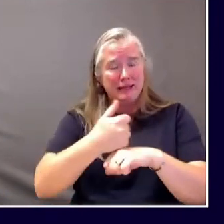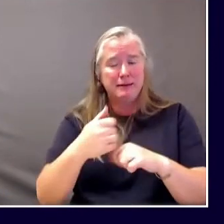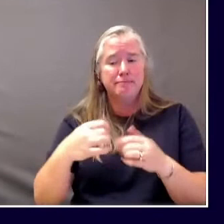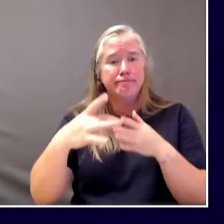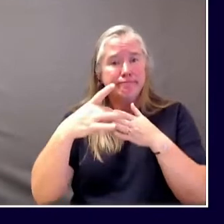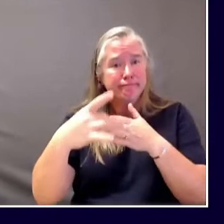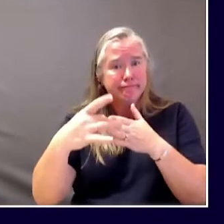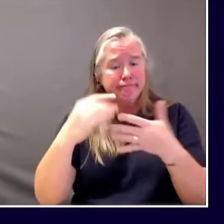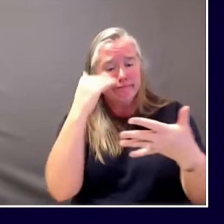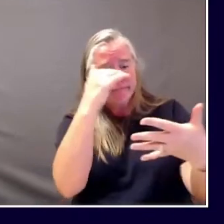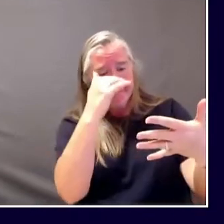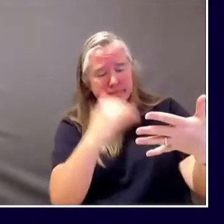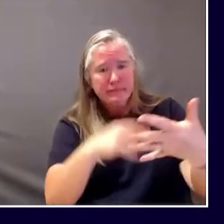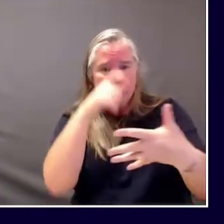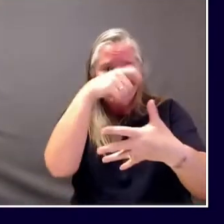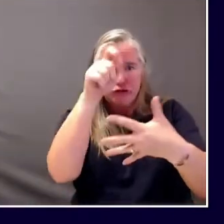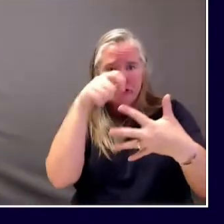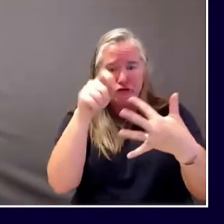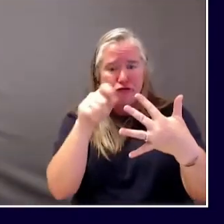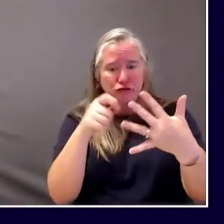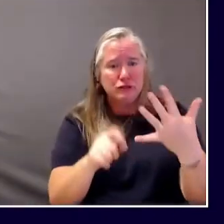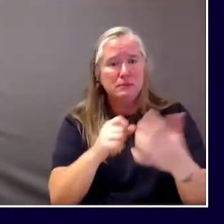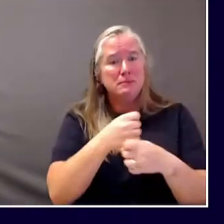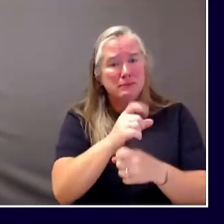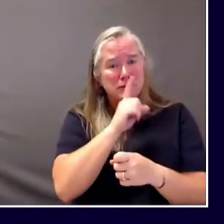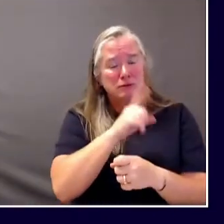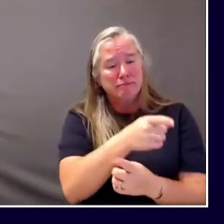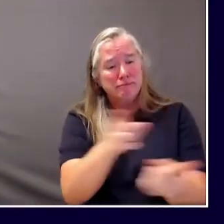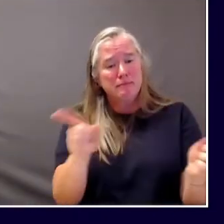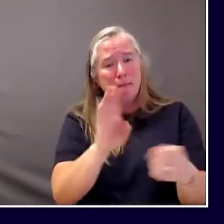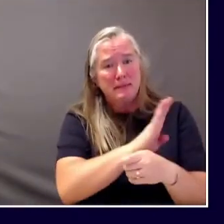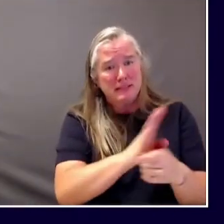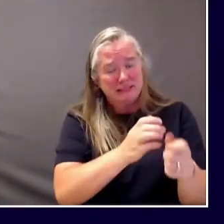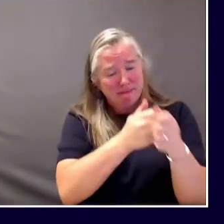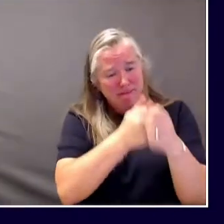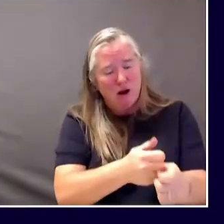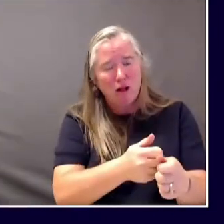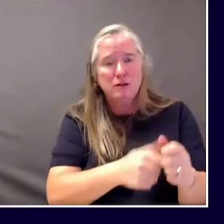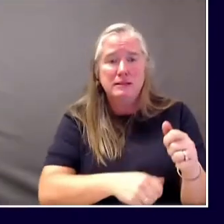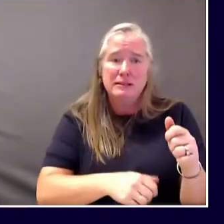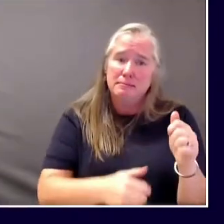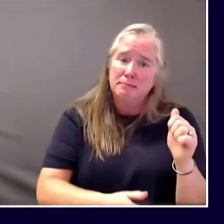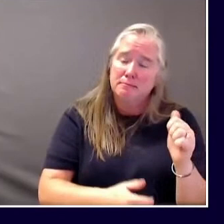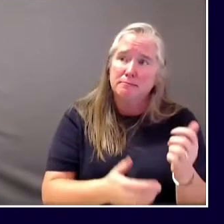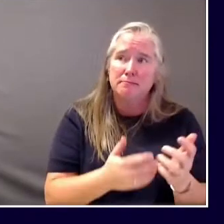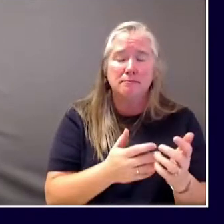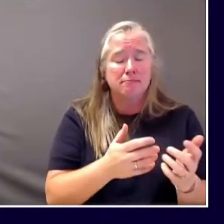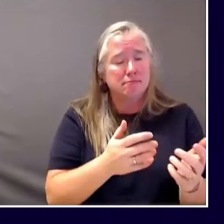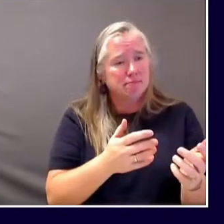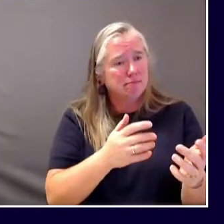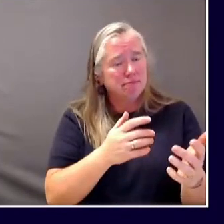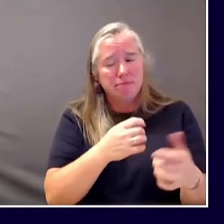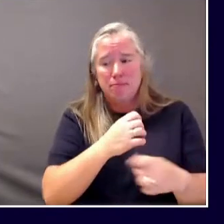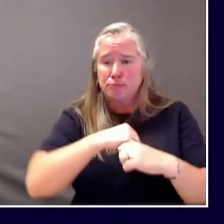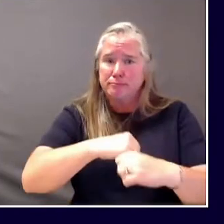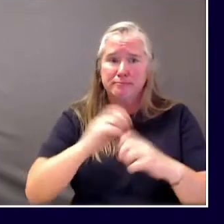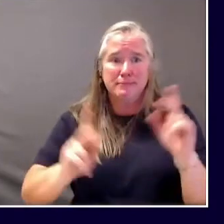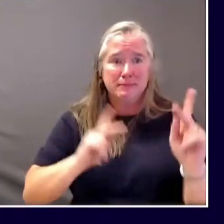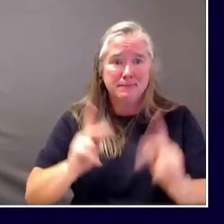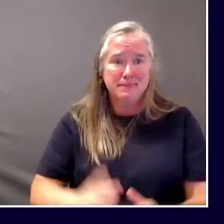in activities comply with those guidelines as much as humanly possible